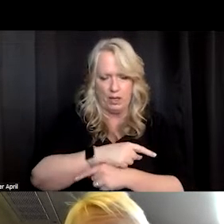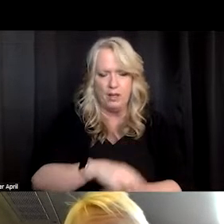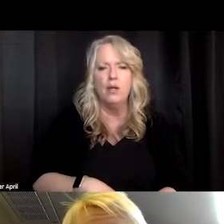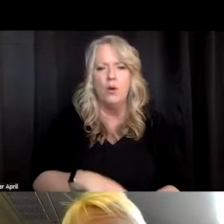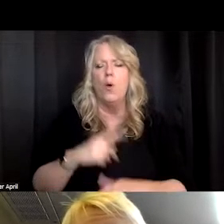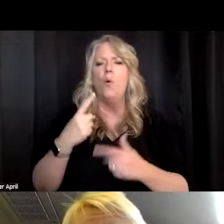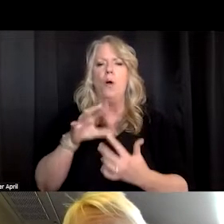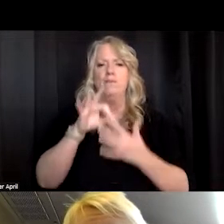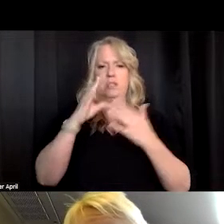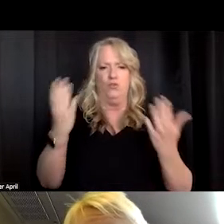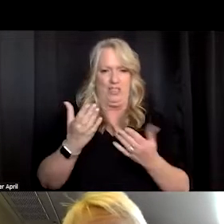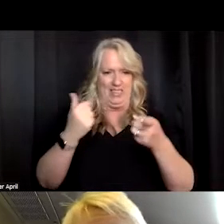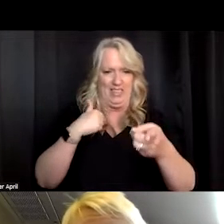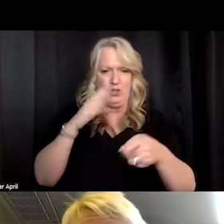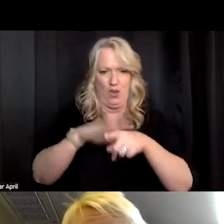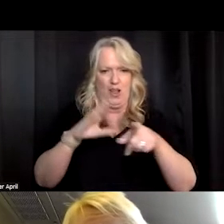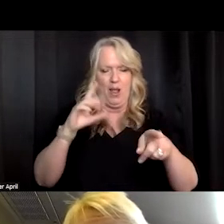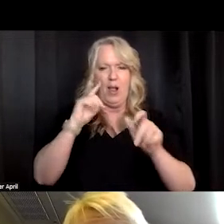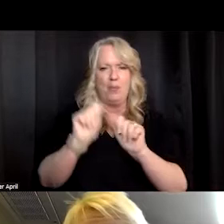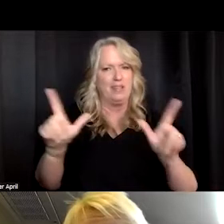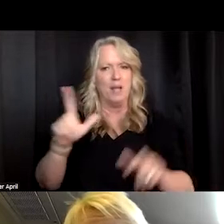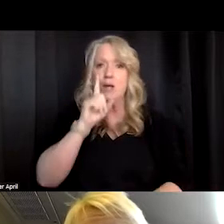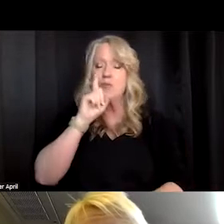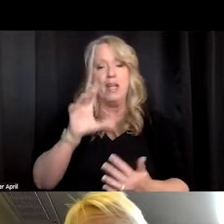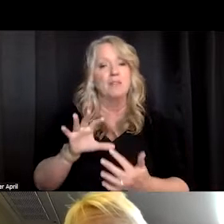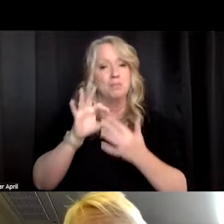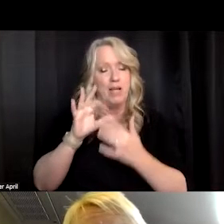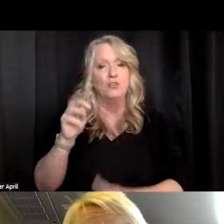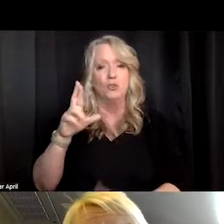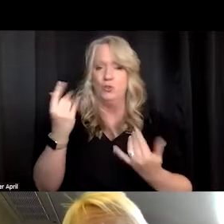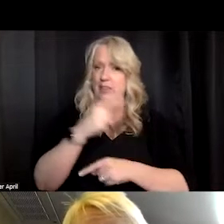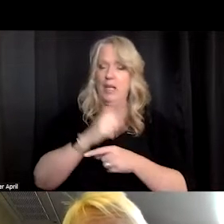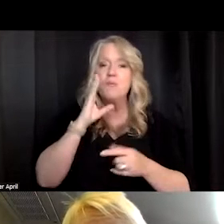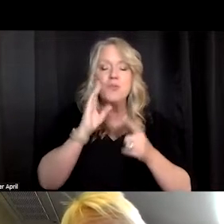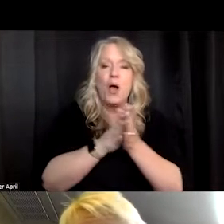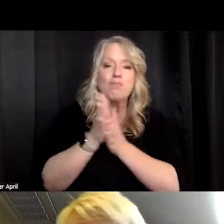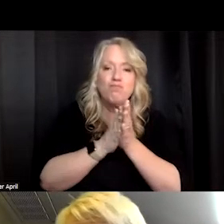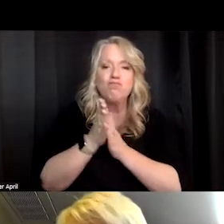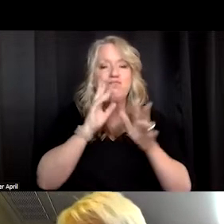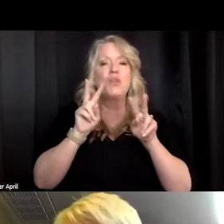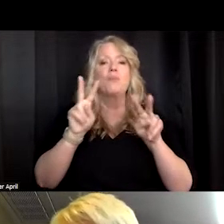, ACTUALLY, SEVERAL INCREDIBLE SPEAKERS TODAY. ONLY ONE FEATURED HERE ON THE FRONT SLIDE. BUT YOU ARE IN FOR